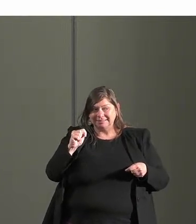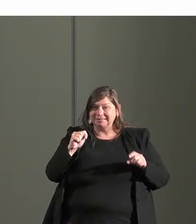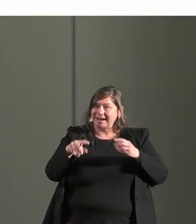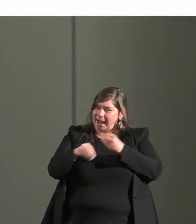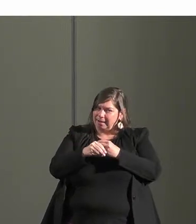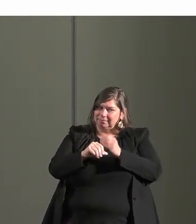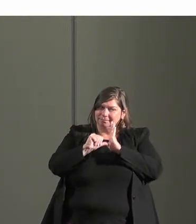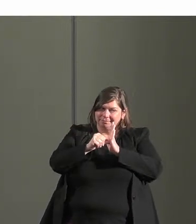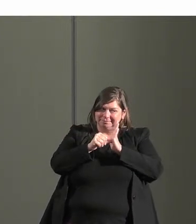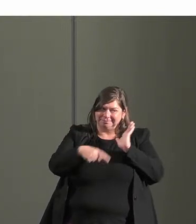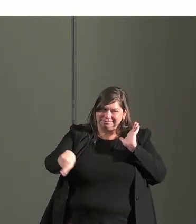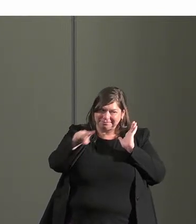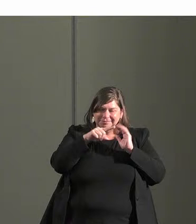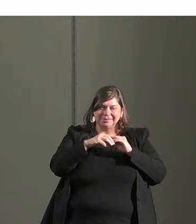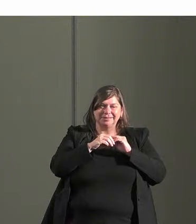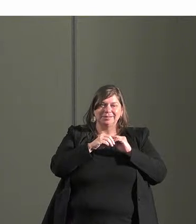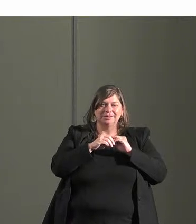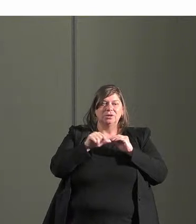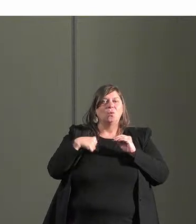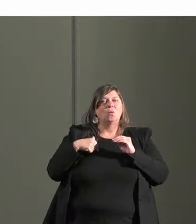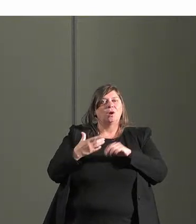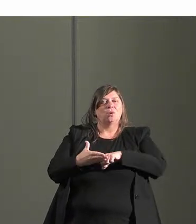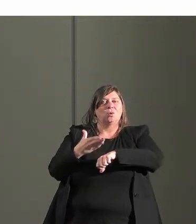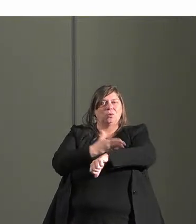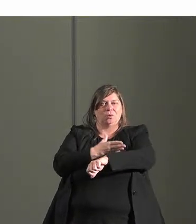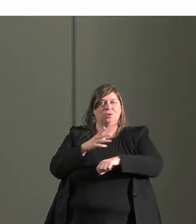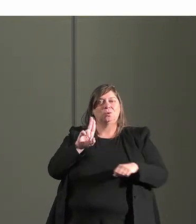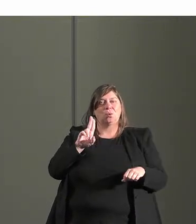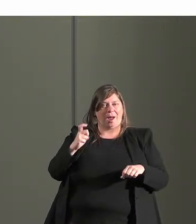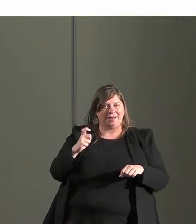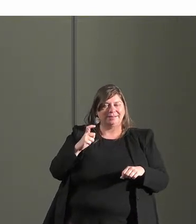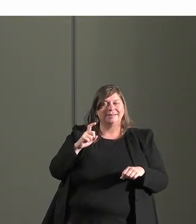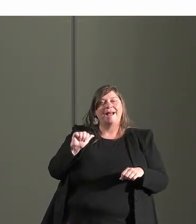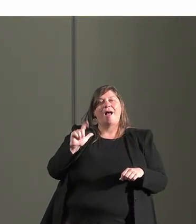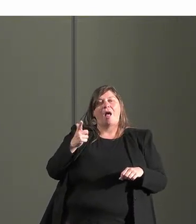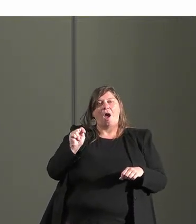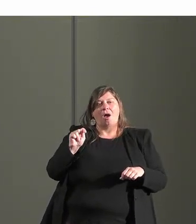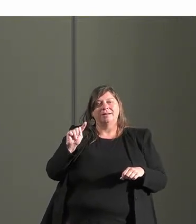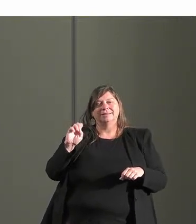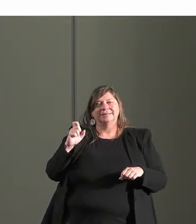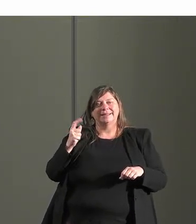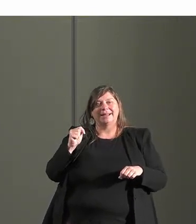call out alt-text and all of that info. We've worked to